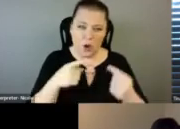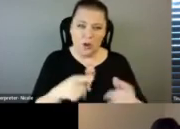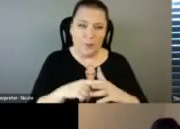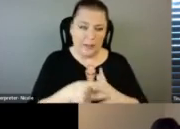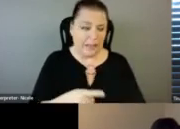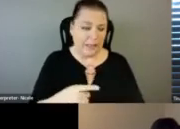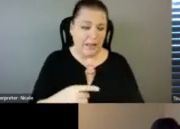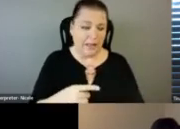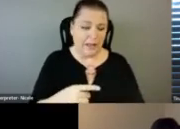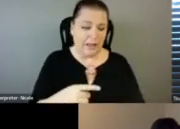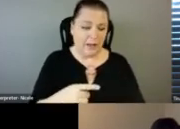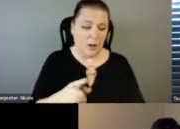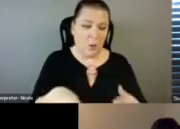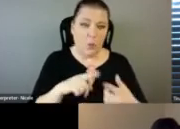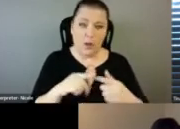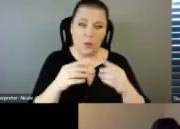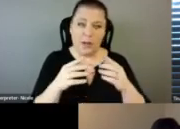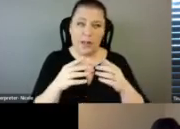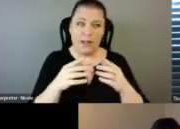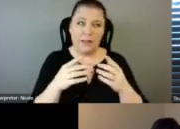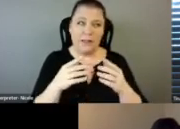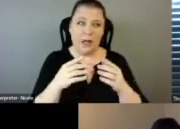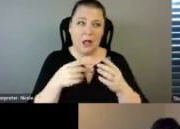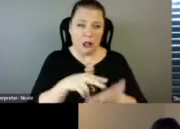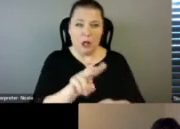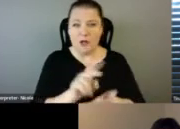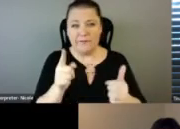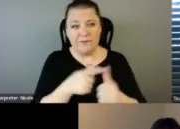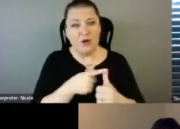first champion of this process. But I want to leave you with